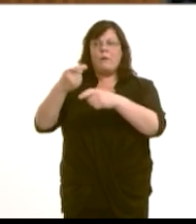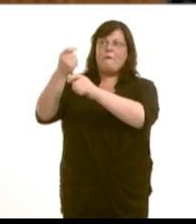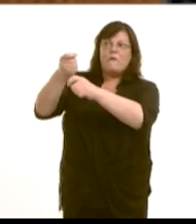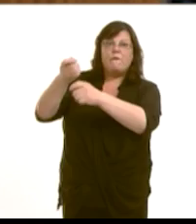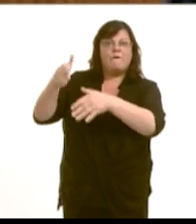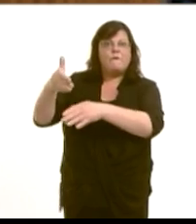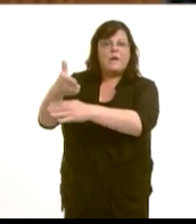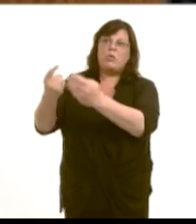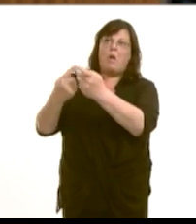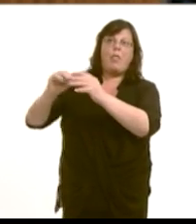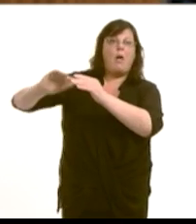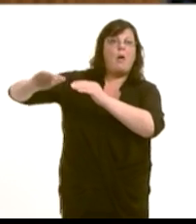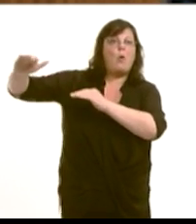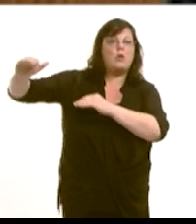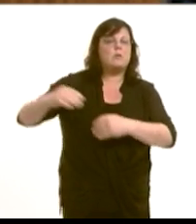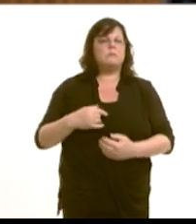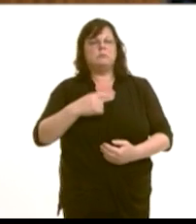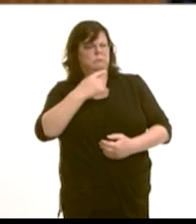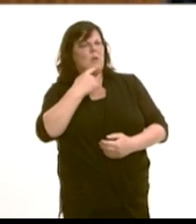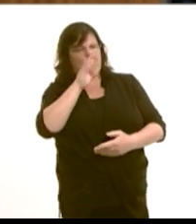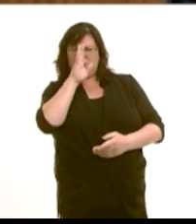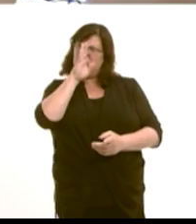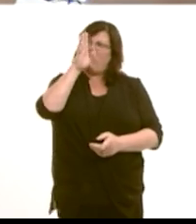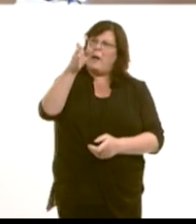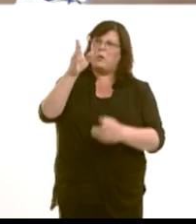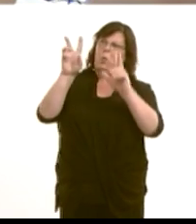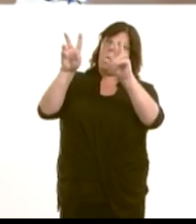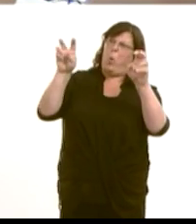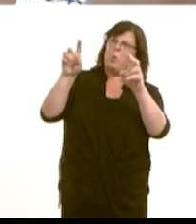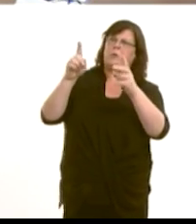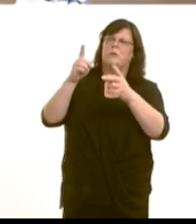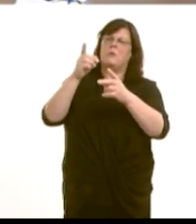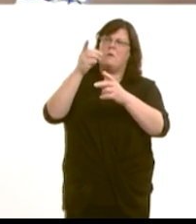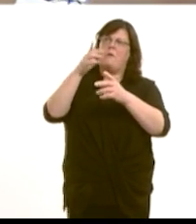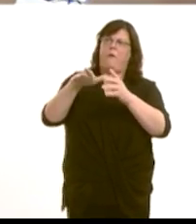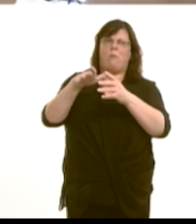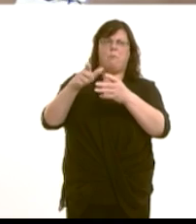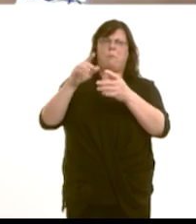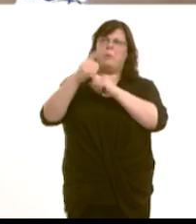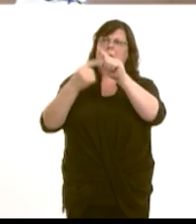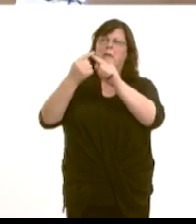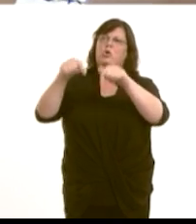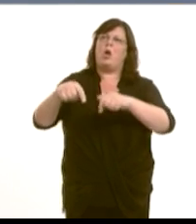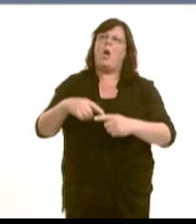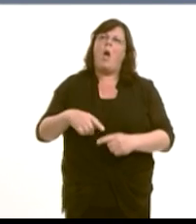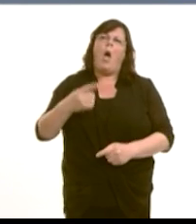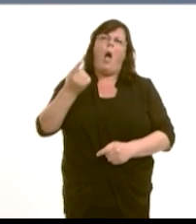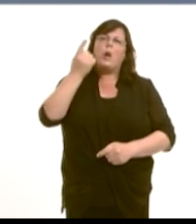Davies: First Minister, the quote I gave you was a direct quote from the Record of Proceedings here and I do note that you didnít distance yourself from that quote. Andrew R.T.